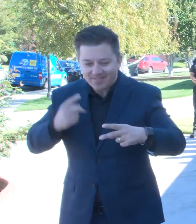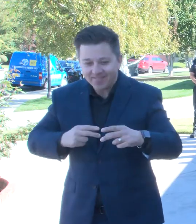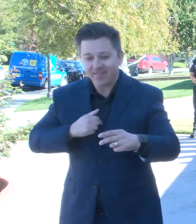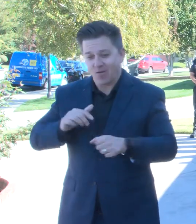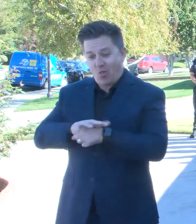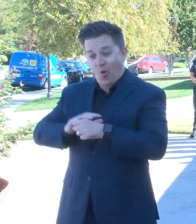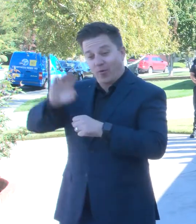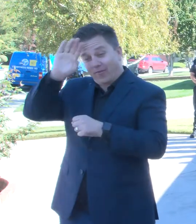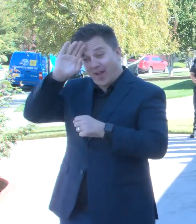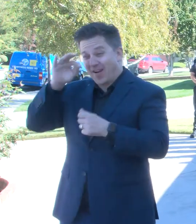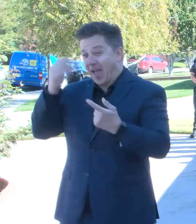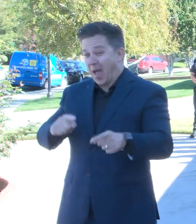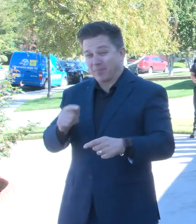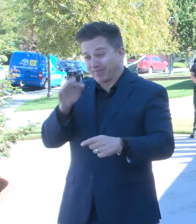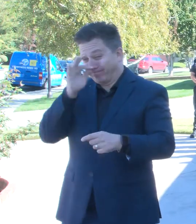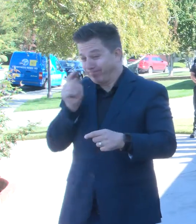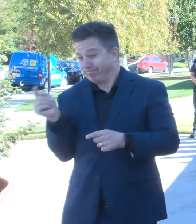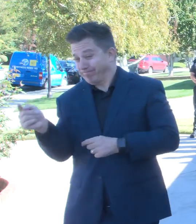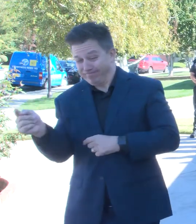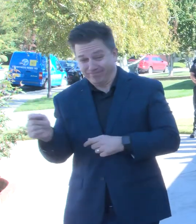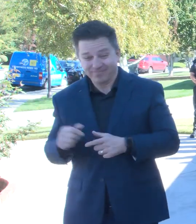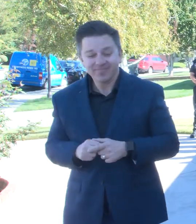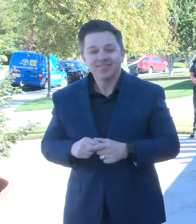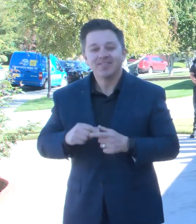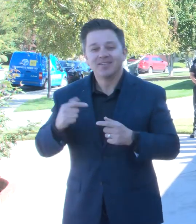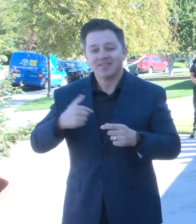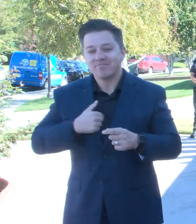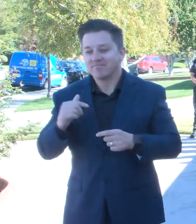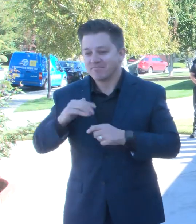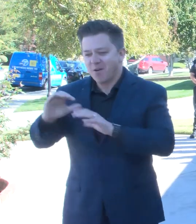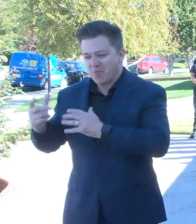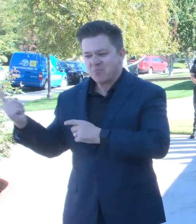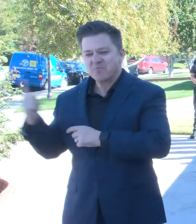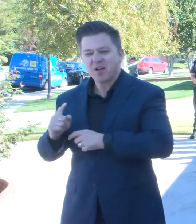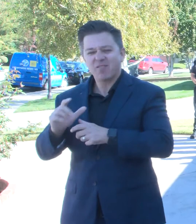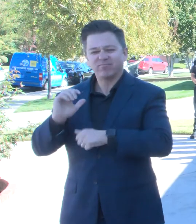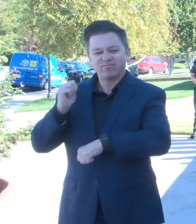to be right down the street and me and my crew will be able to come do this on our lunch hour